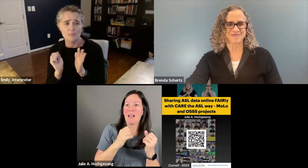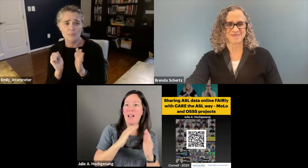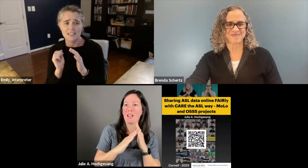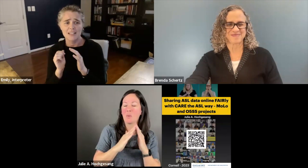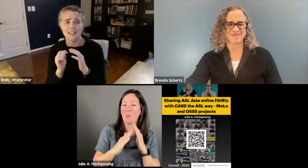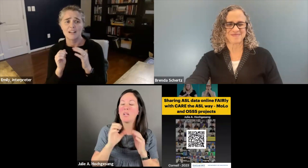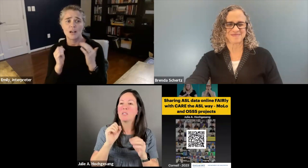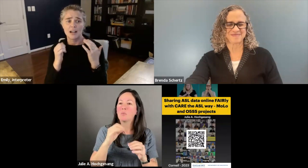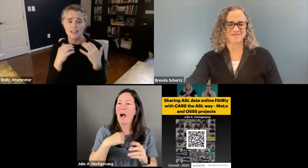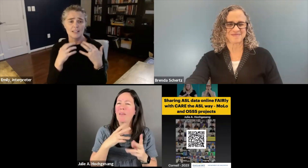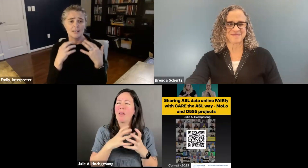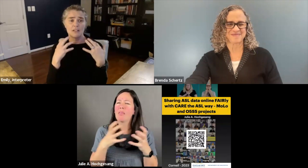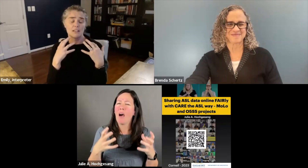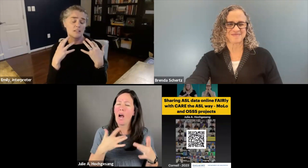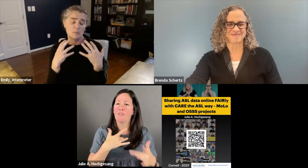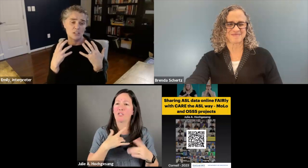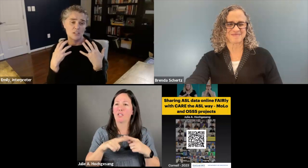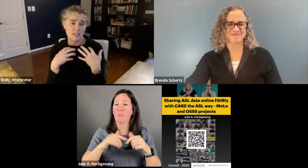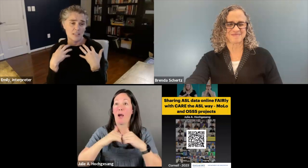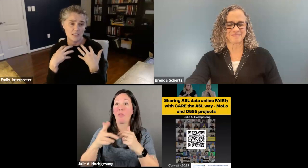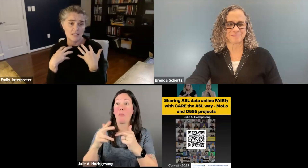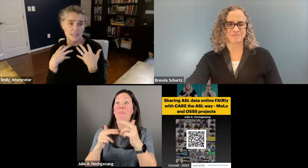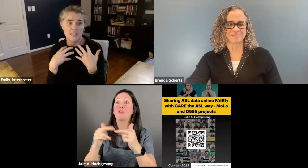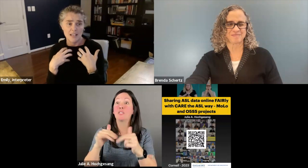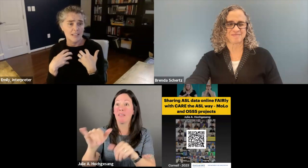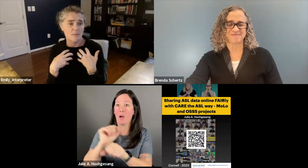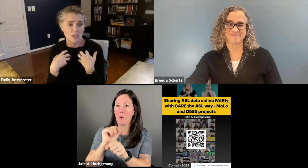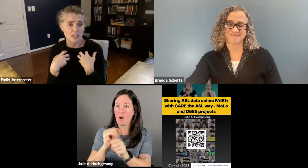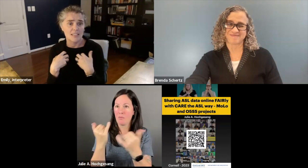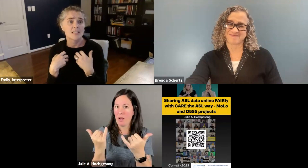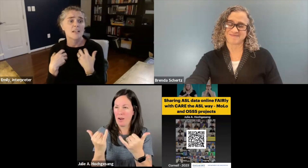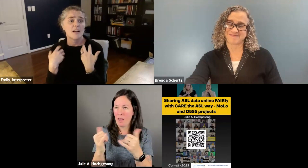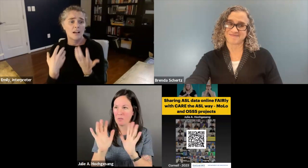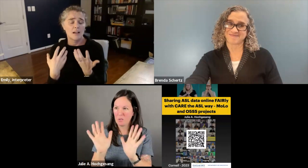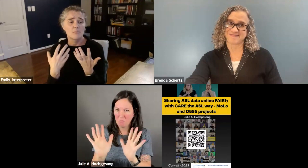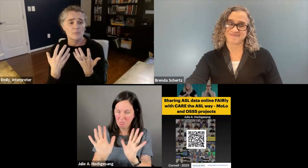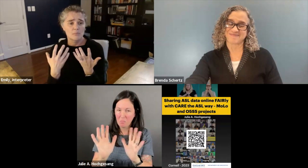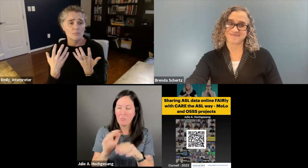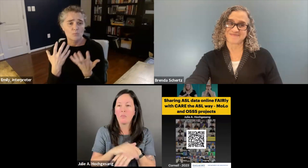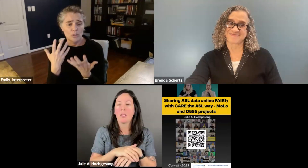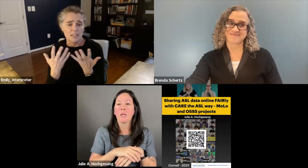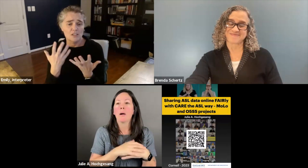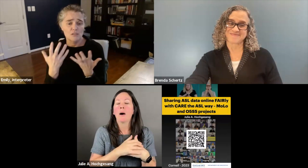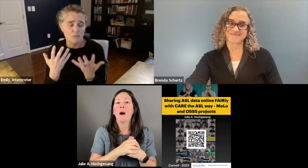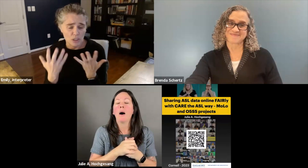but it's not how I and especially Us in the signing communities really look